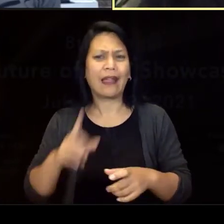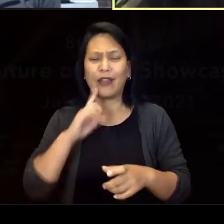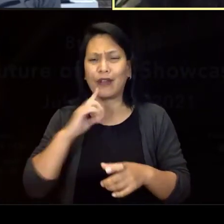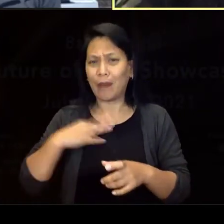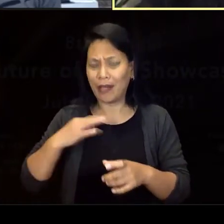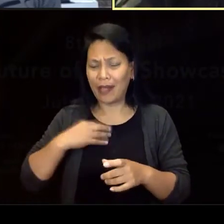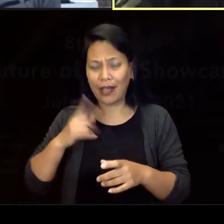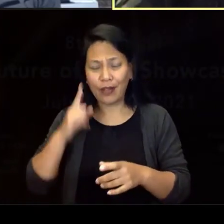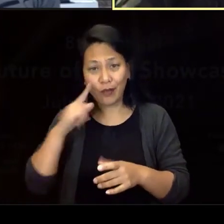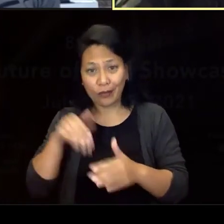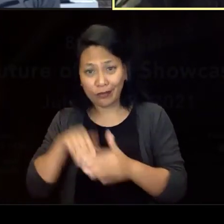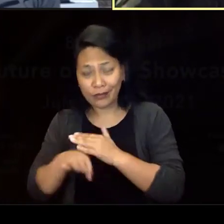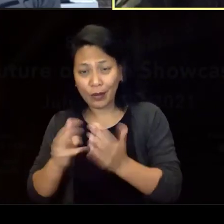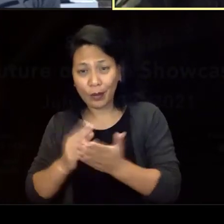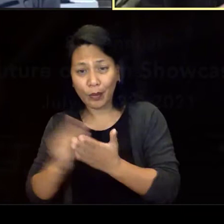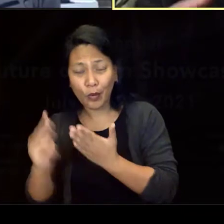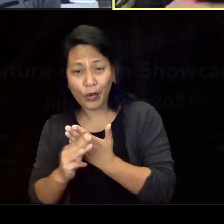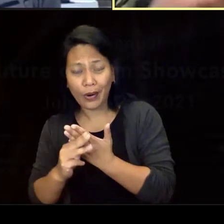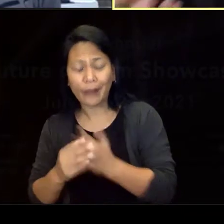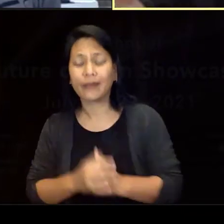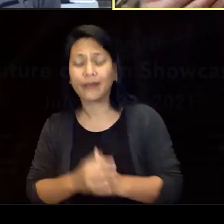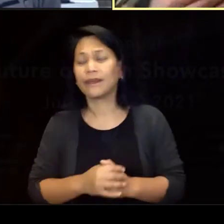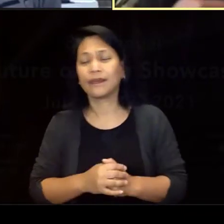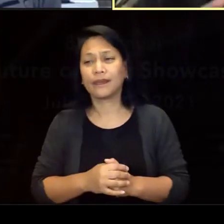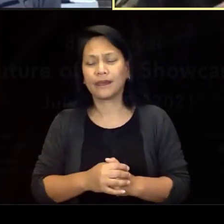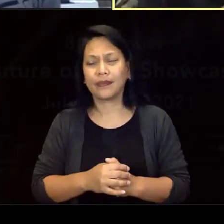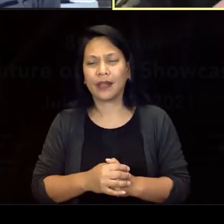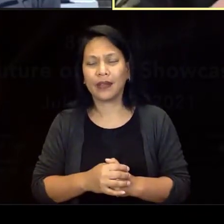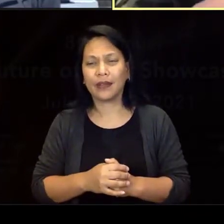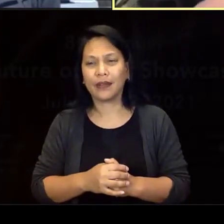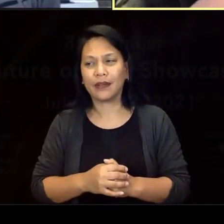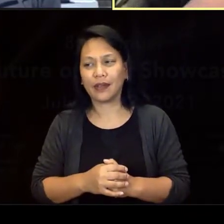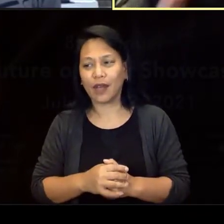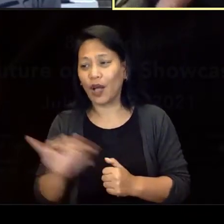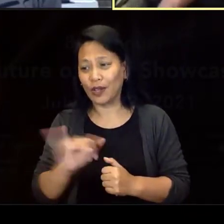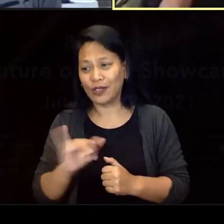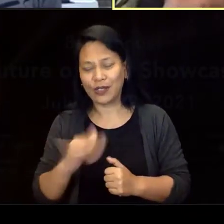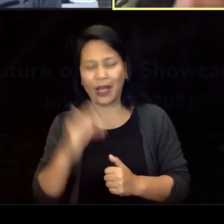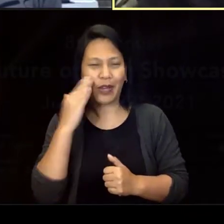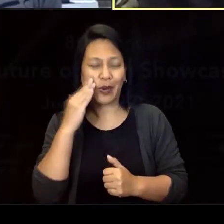And I also know that, like you were saying, Christina, like it's really hard to get in.